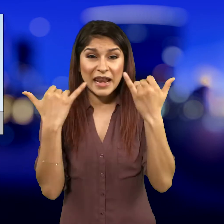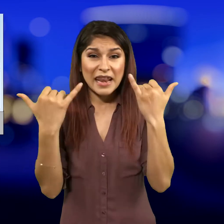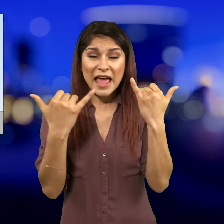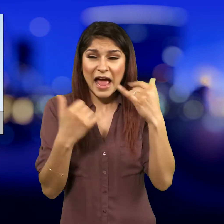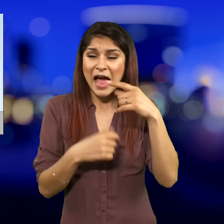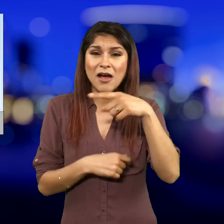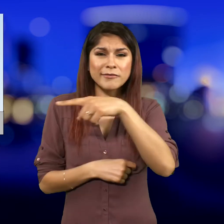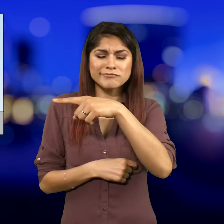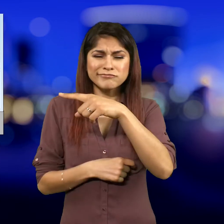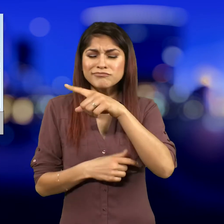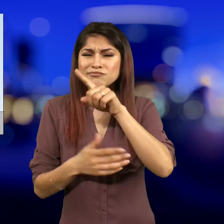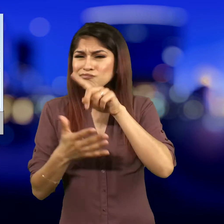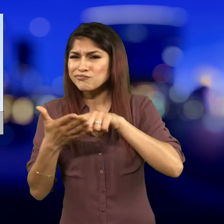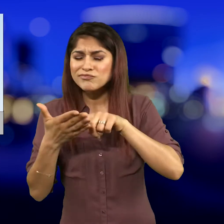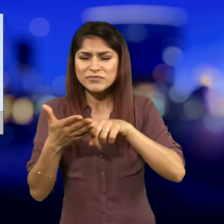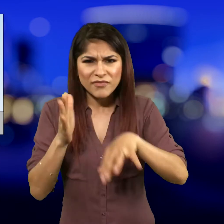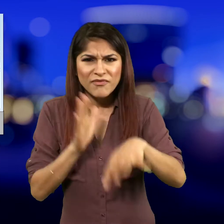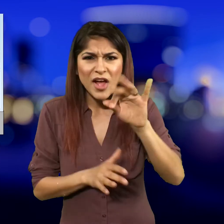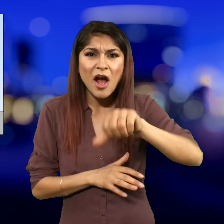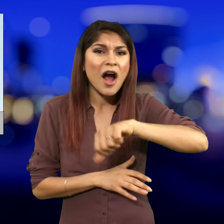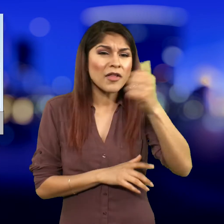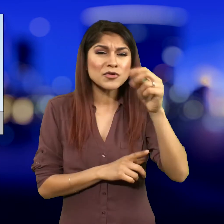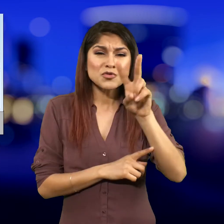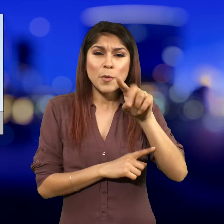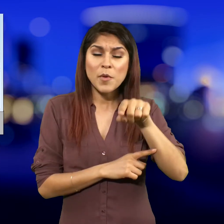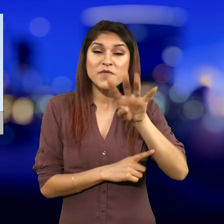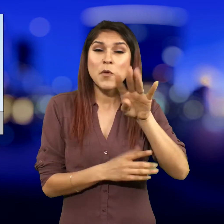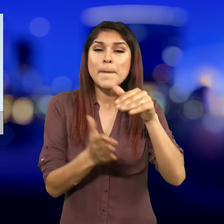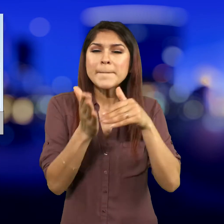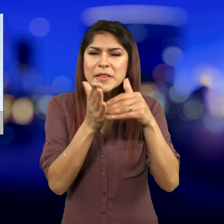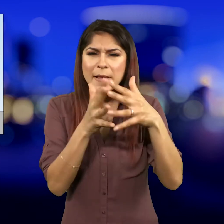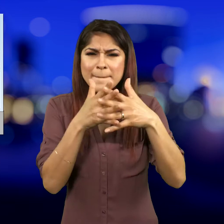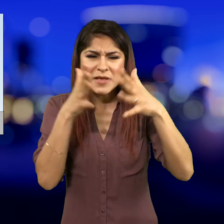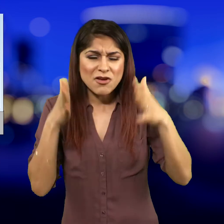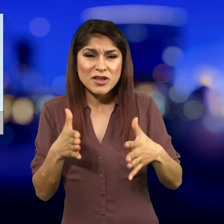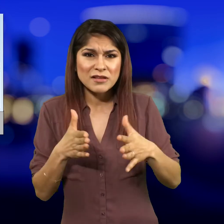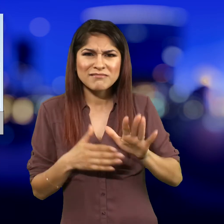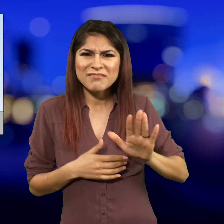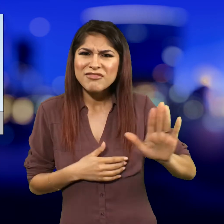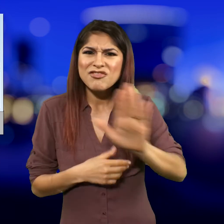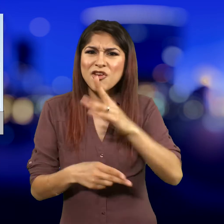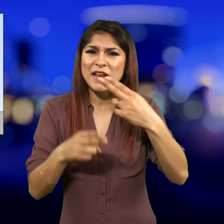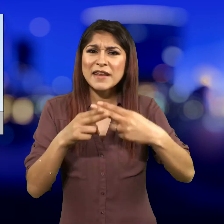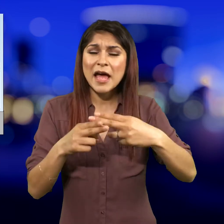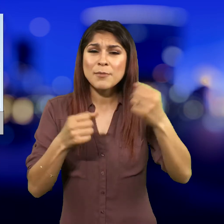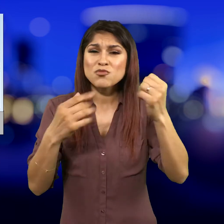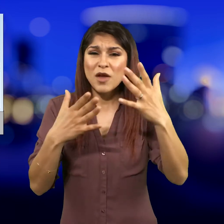Now Equifax says it has discovered another 2.4 million Americans who had their names